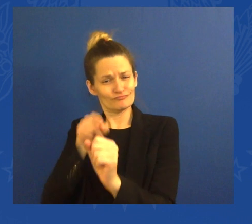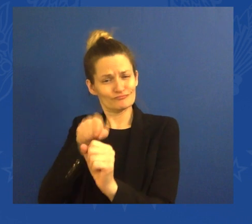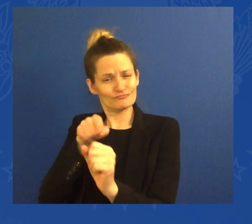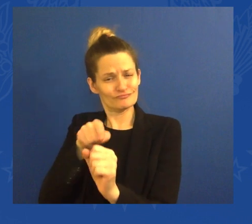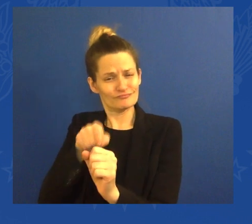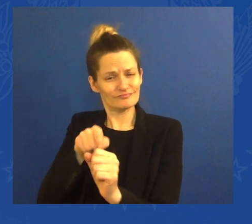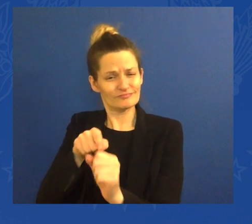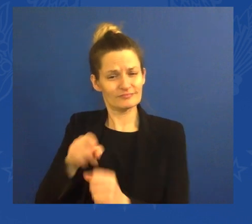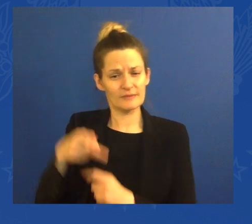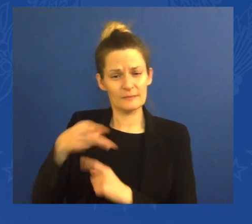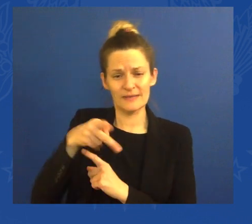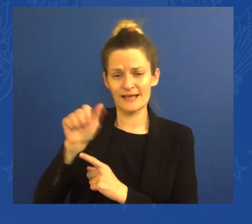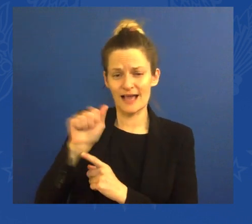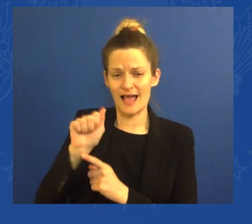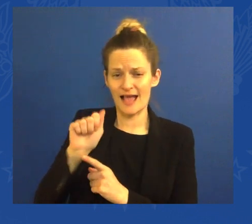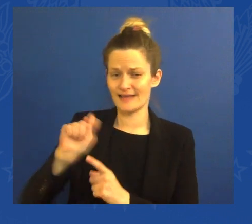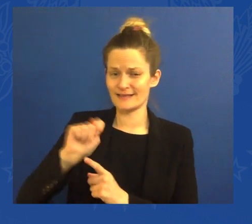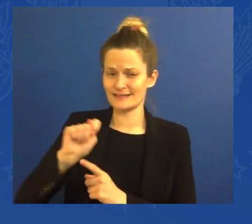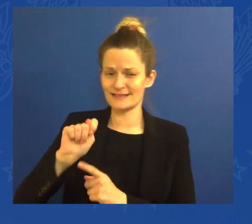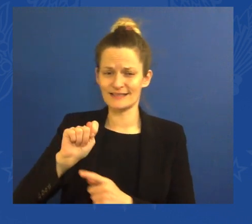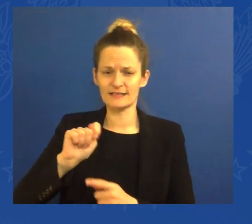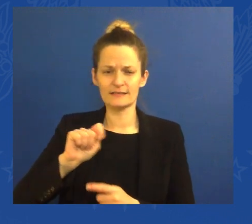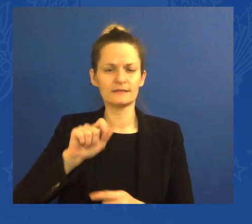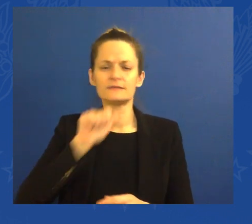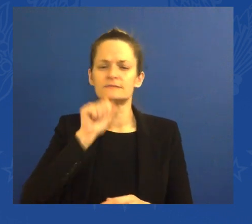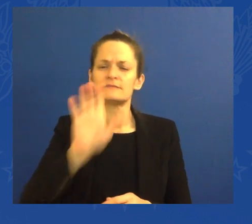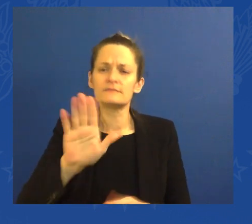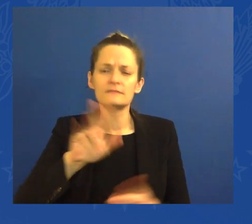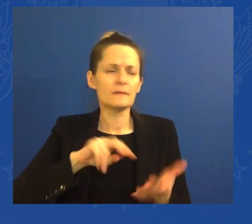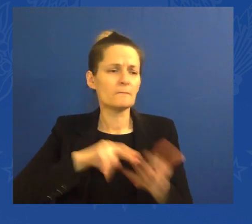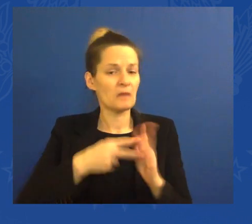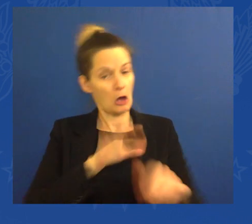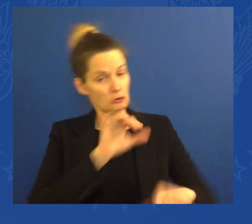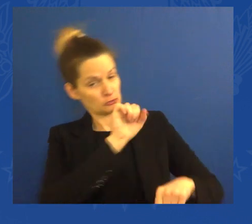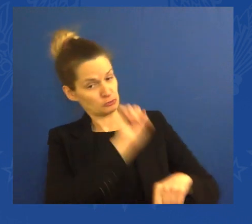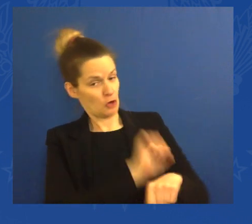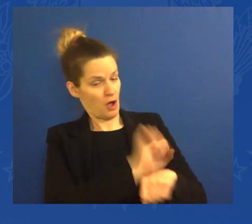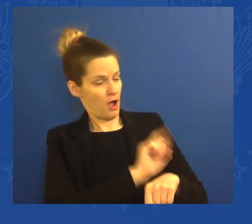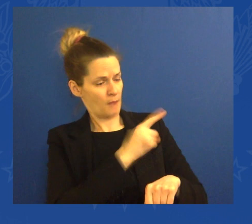Every worker, even you can have the same opportunity I've had.